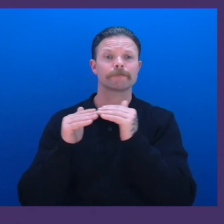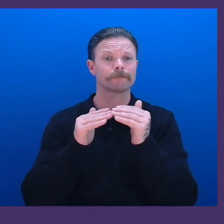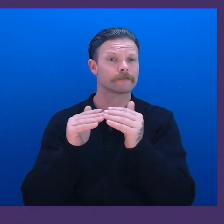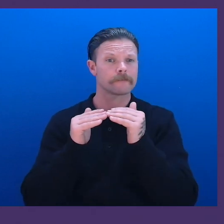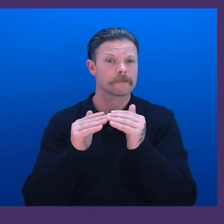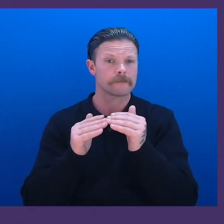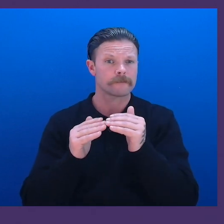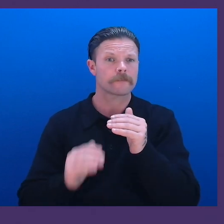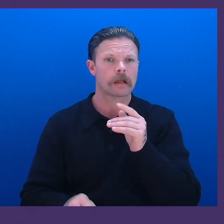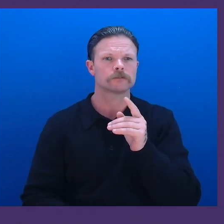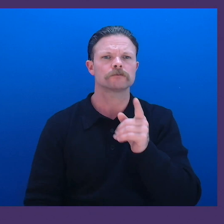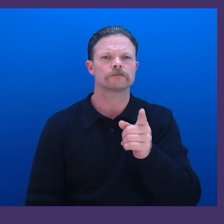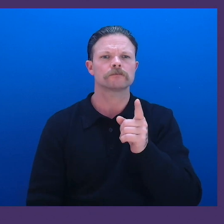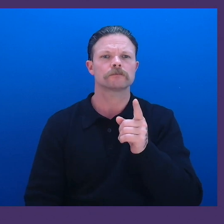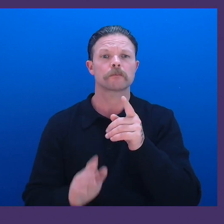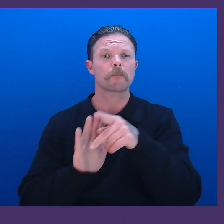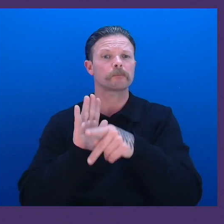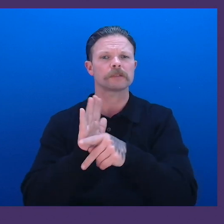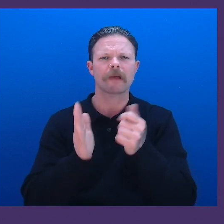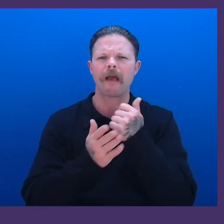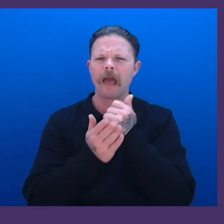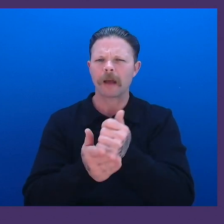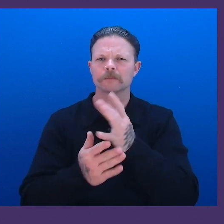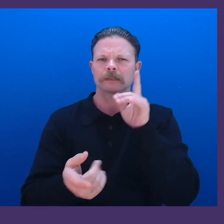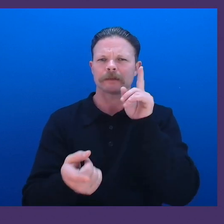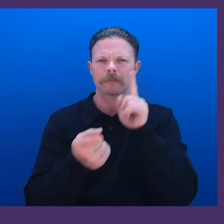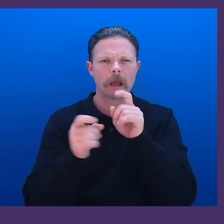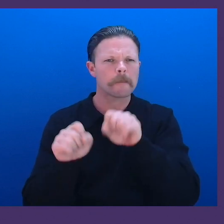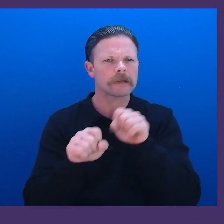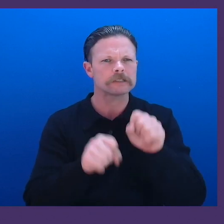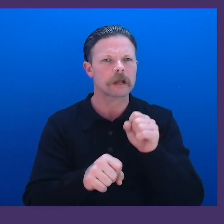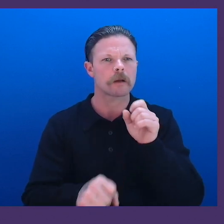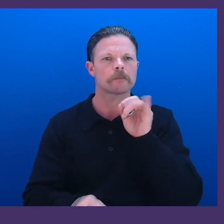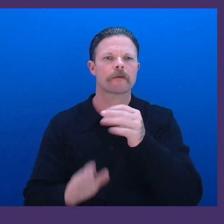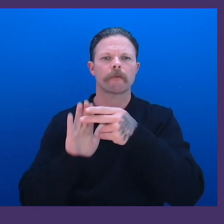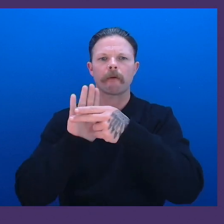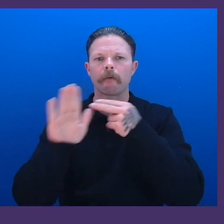for mistreating people from different demographic groups, including marginalized groups.